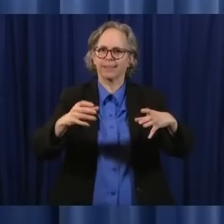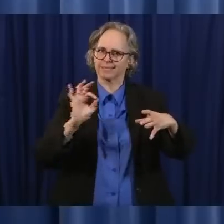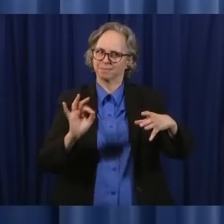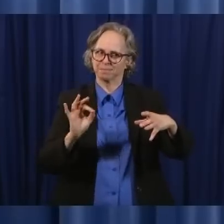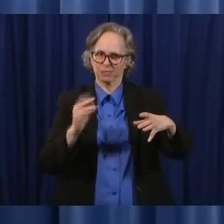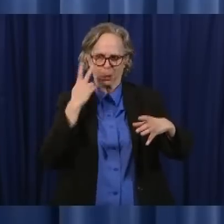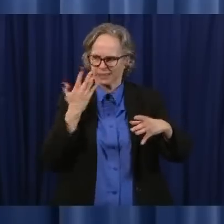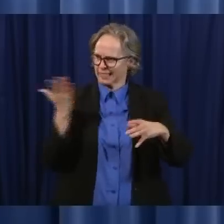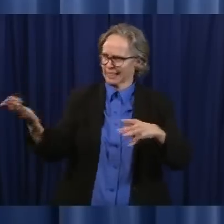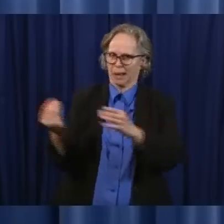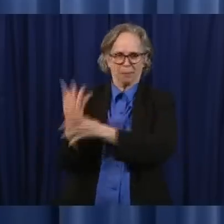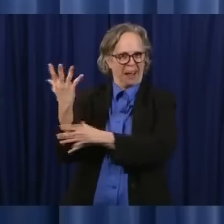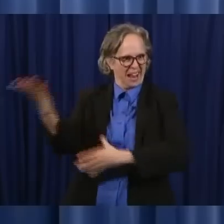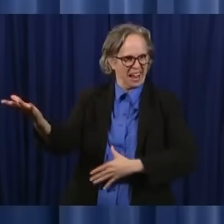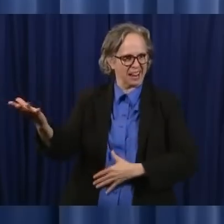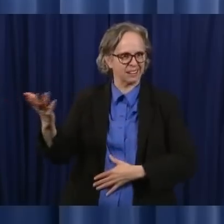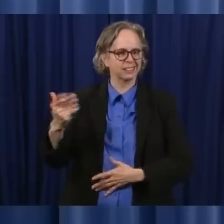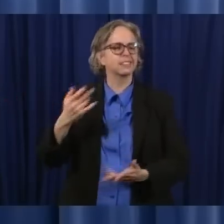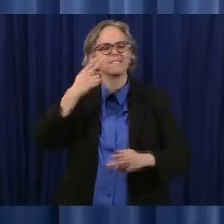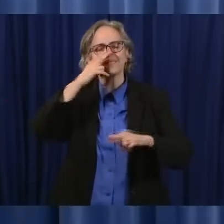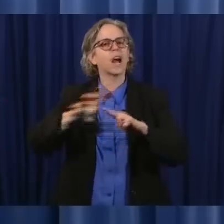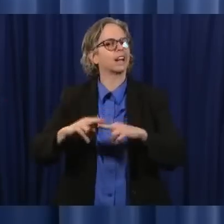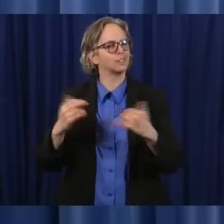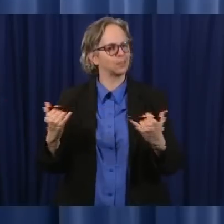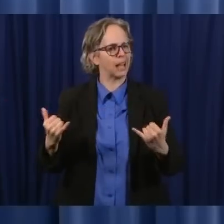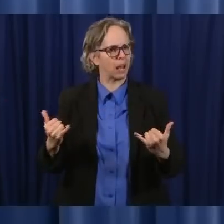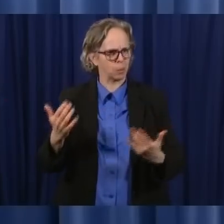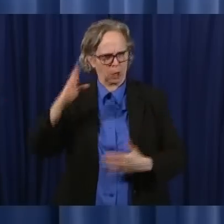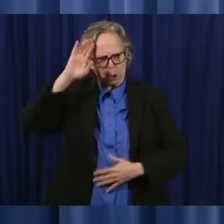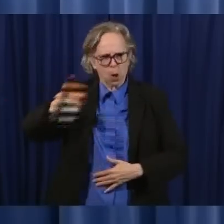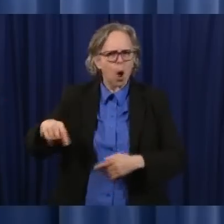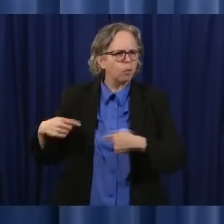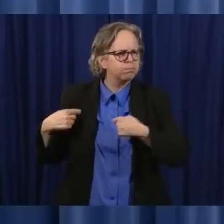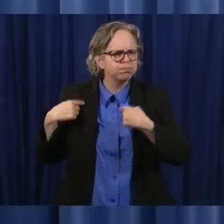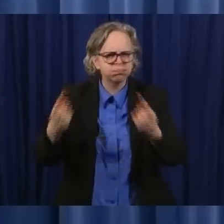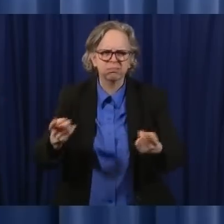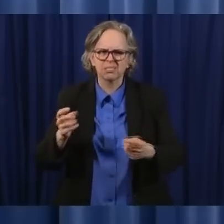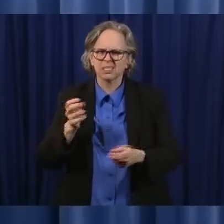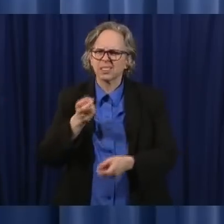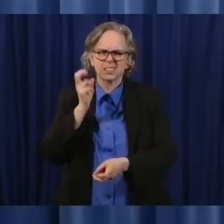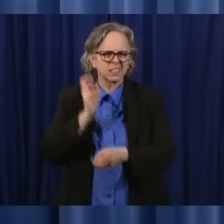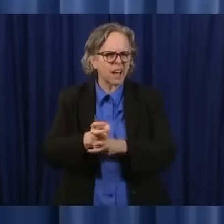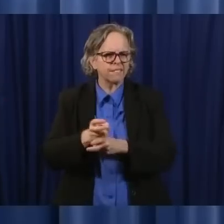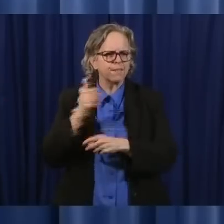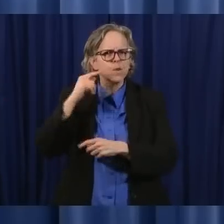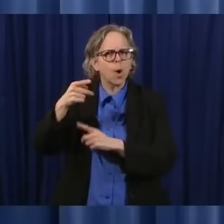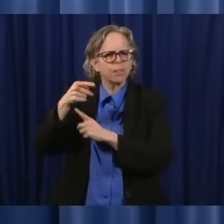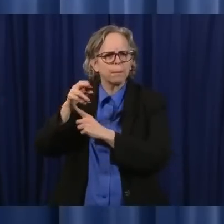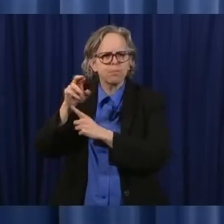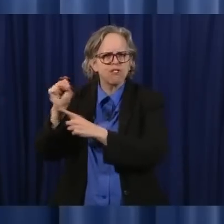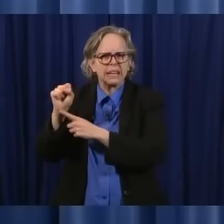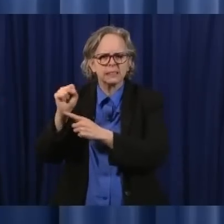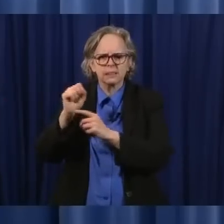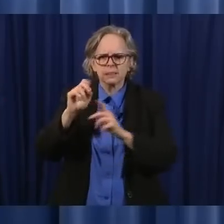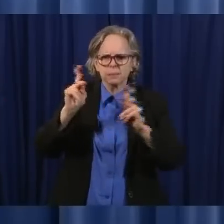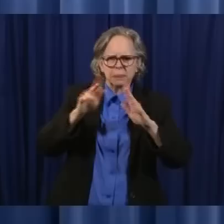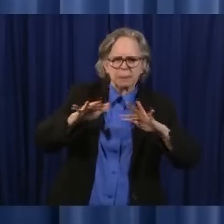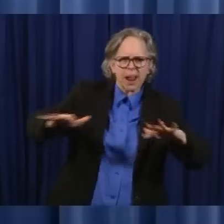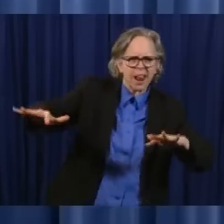THIS IS A BUCKEYE TREE. AND WHERE WE LIVE, THE BUCKEYES USED TO ALL BE ON OUR ROAD, AND WE HAVE A NUMBER OF BUCKEYES IN OUR YARD, BUT FRAN DOUG THIS UP AND SO WE THOUGHT WE WOULD HAVE